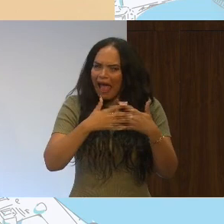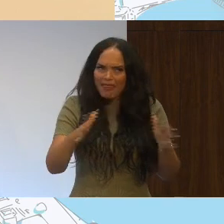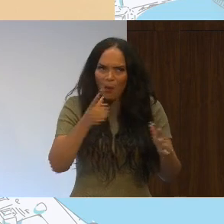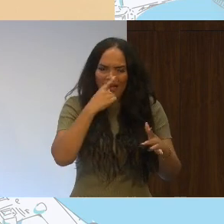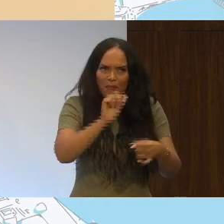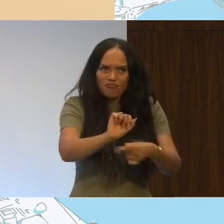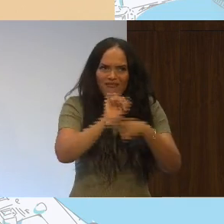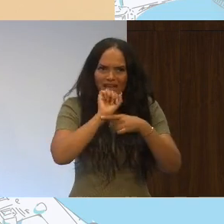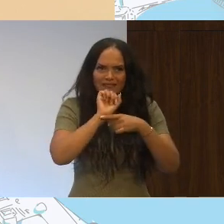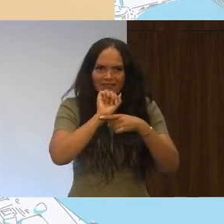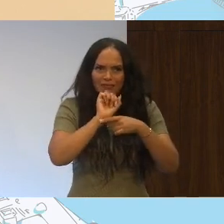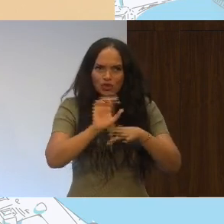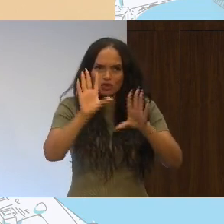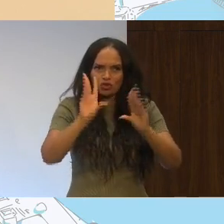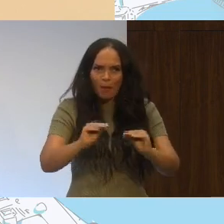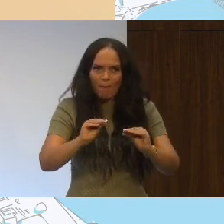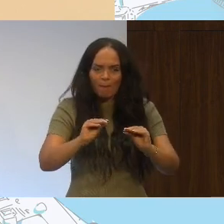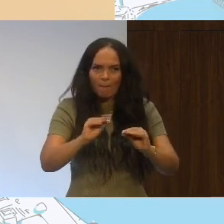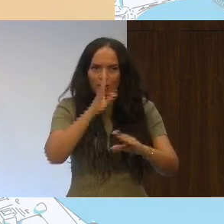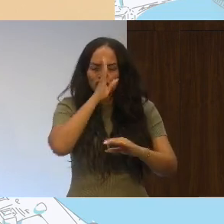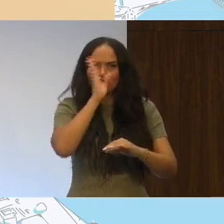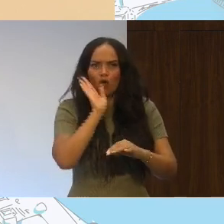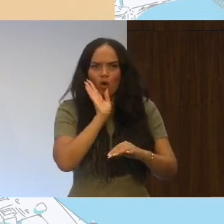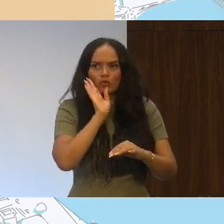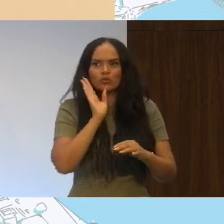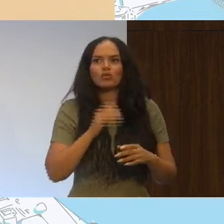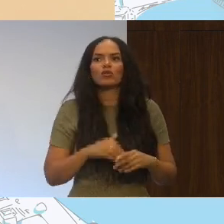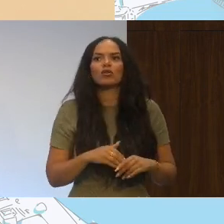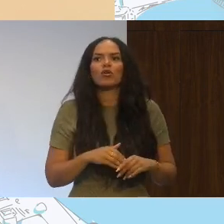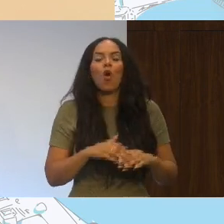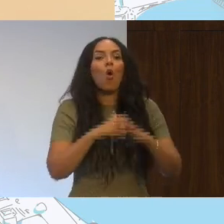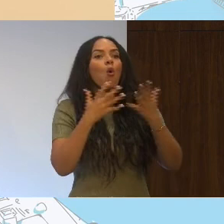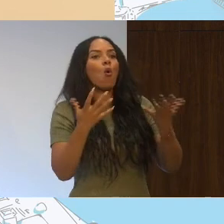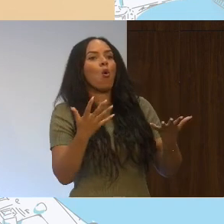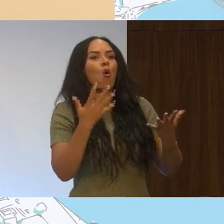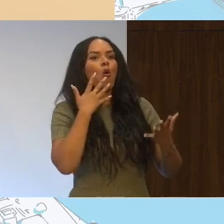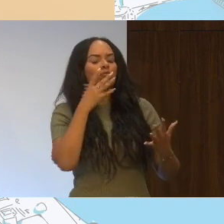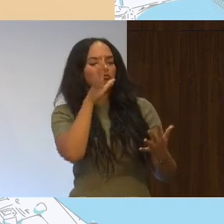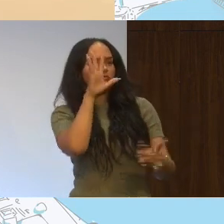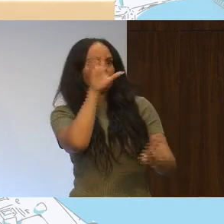and indeed anything we should be aware of to think, hang on, this isn't a migraine. This could well be a stroke.